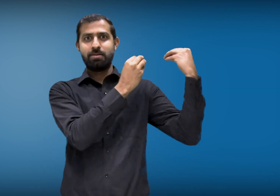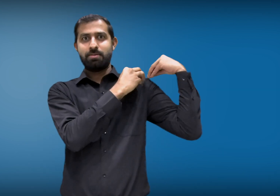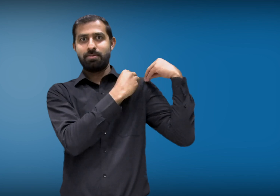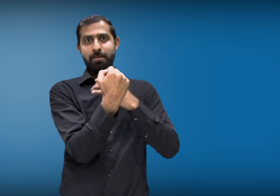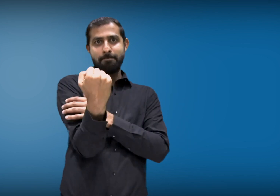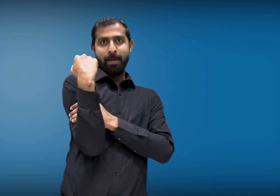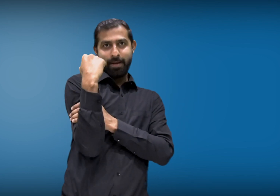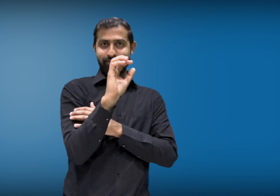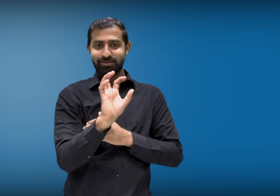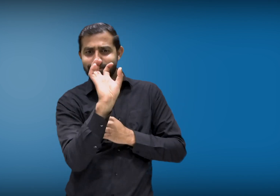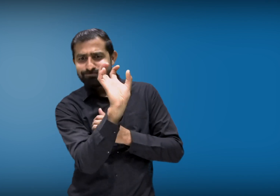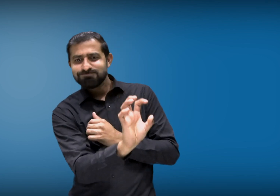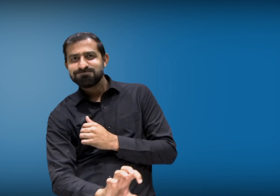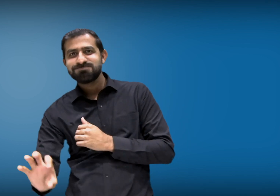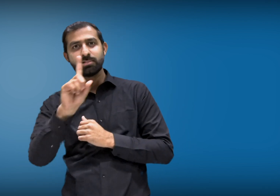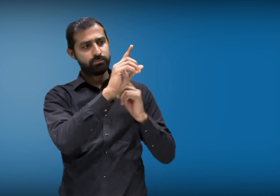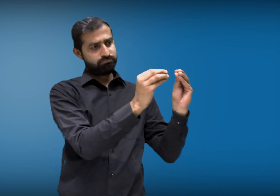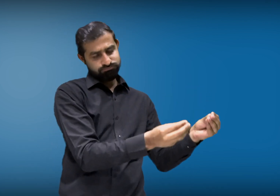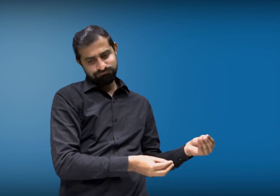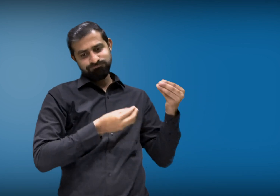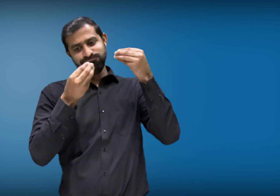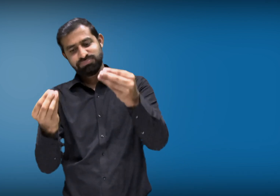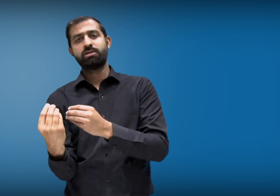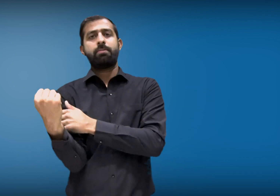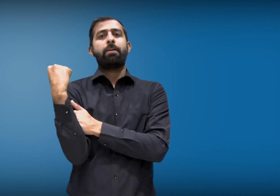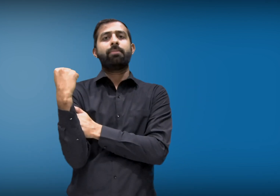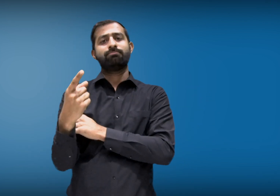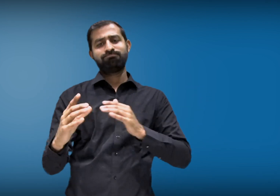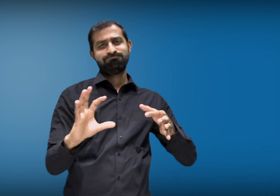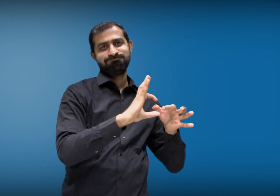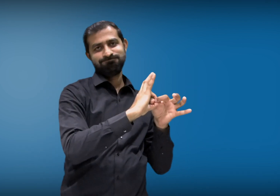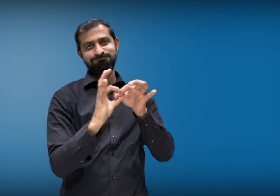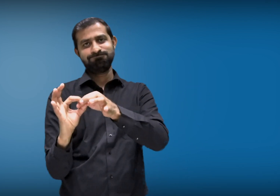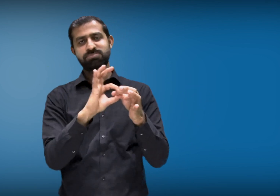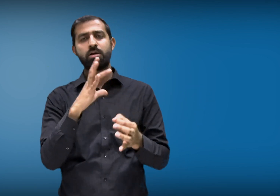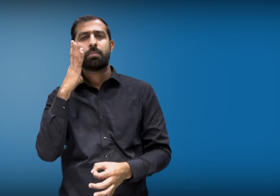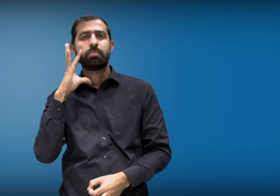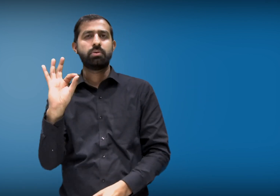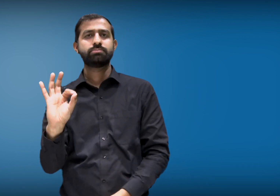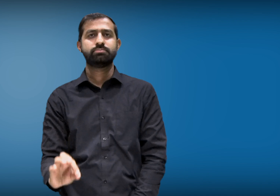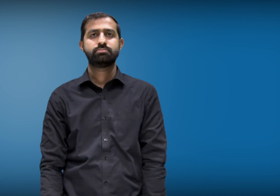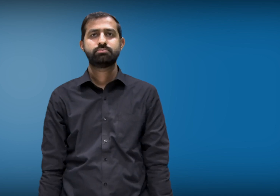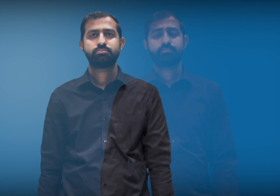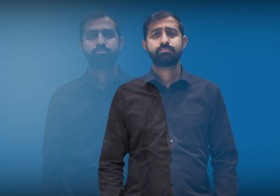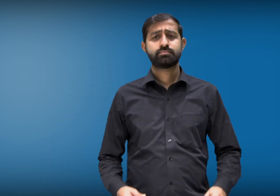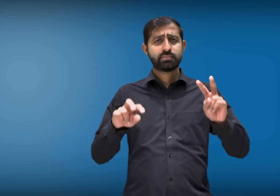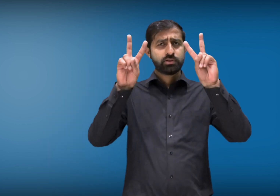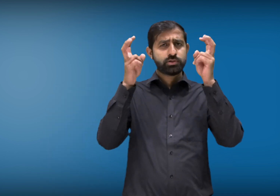Central authority or power lies with the Central government. The Central government allocates power to the states. This is called Holding Together.